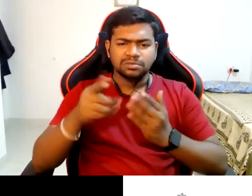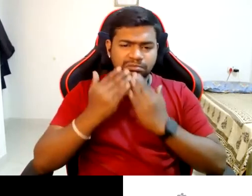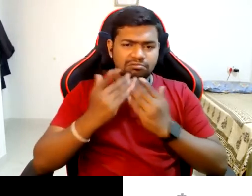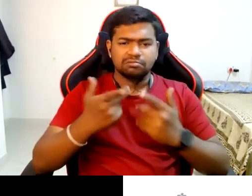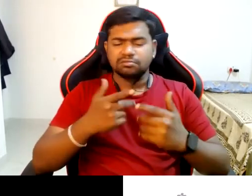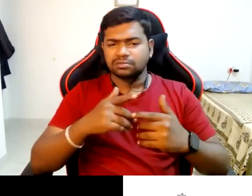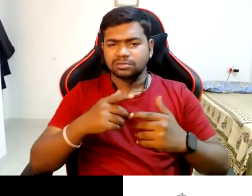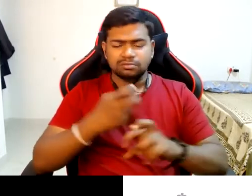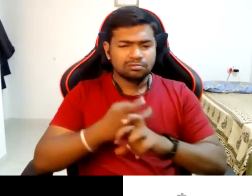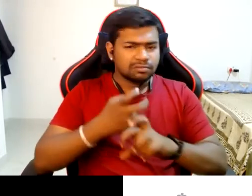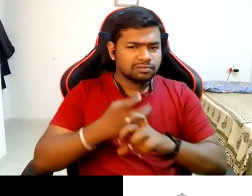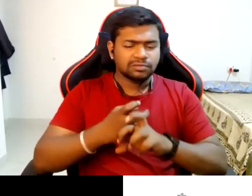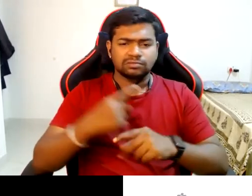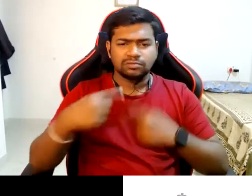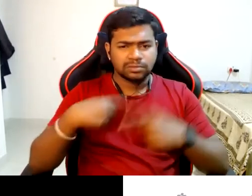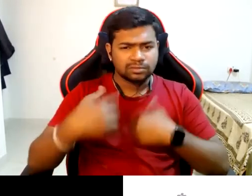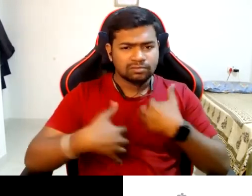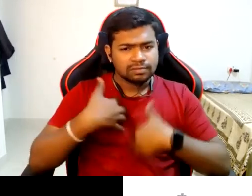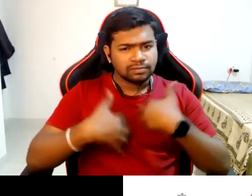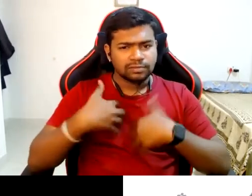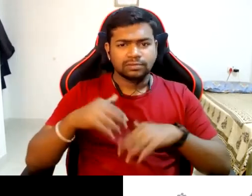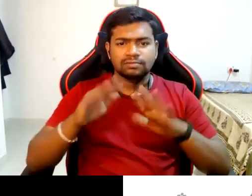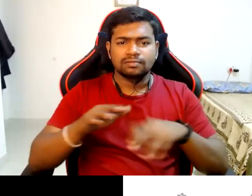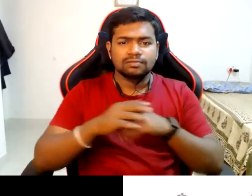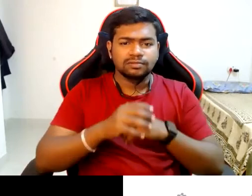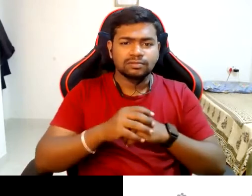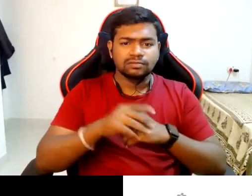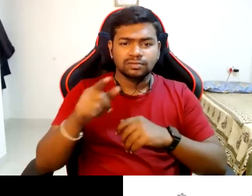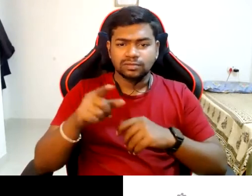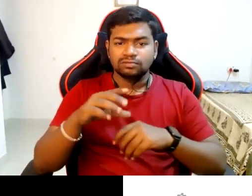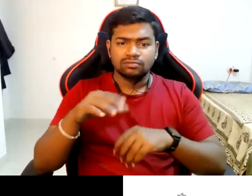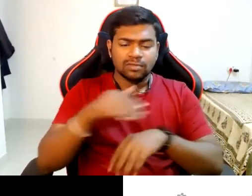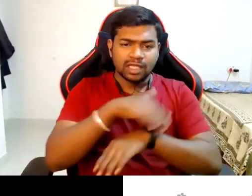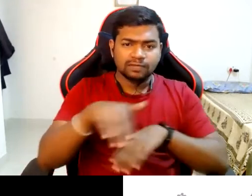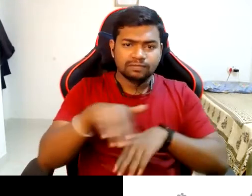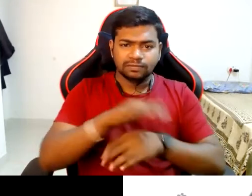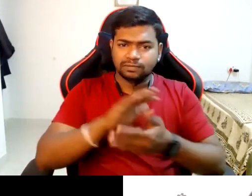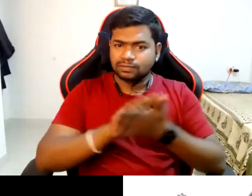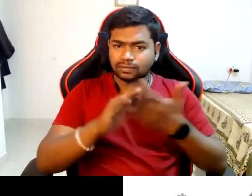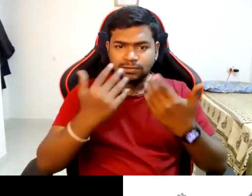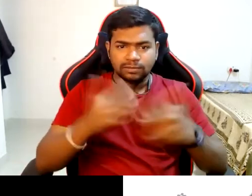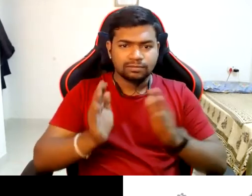Part of our spend. And then when I finished my Engineering and I think.